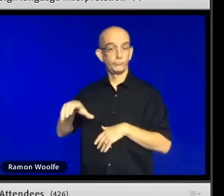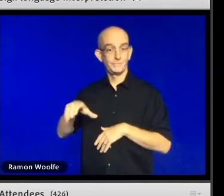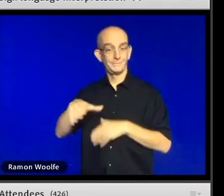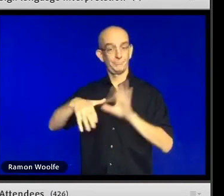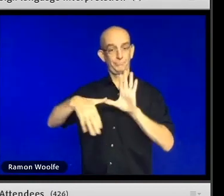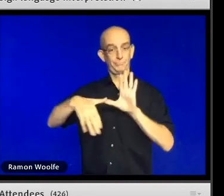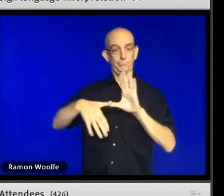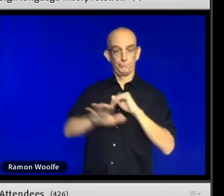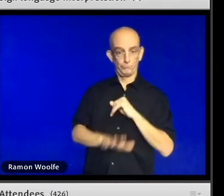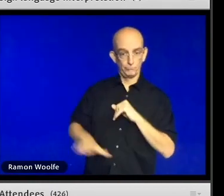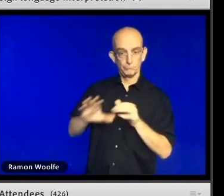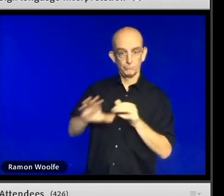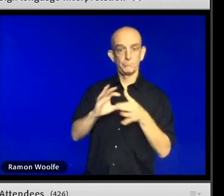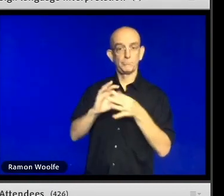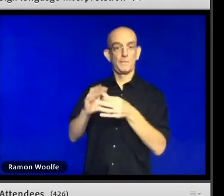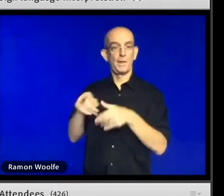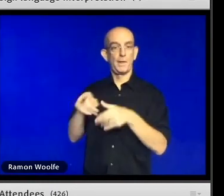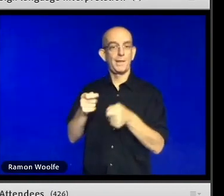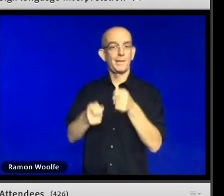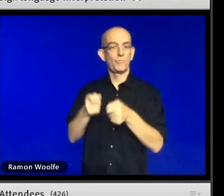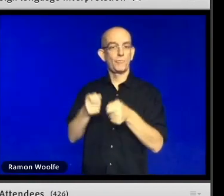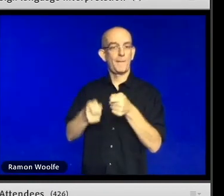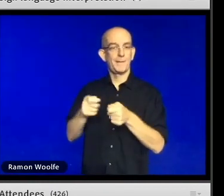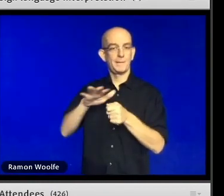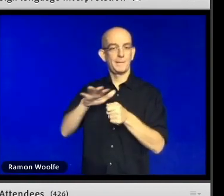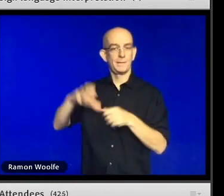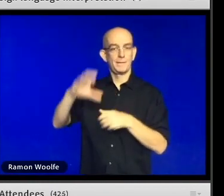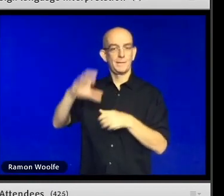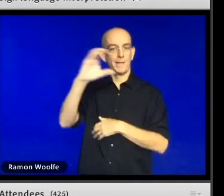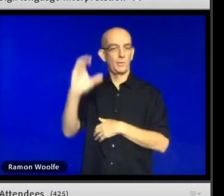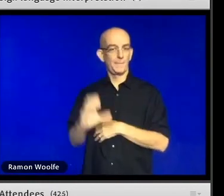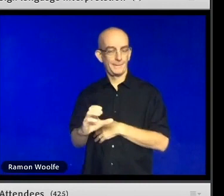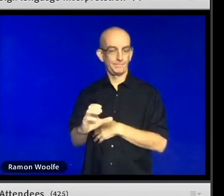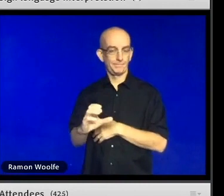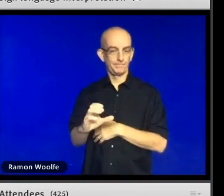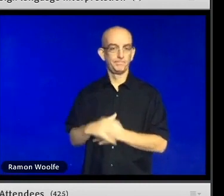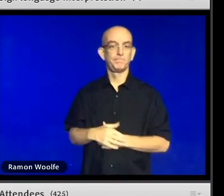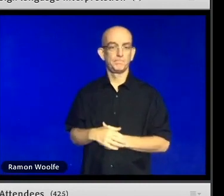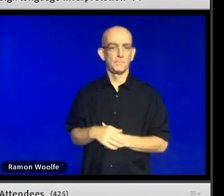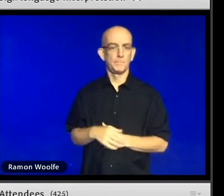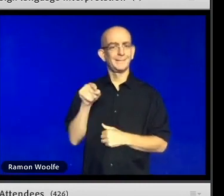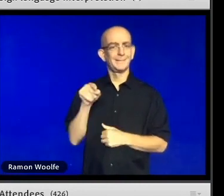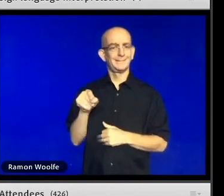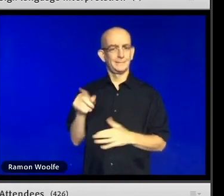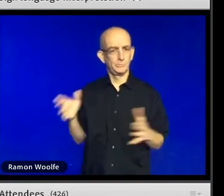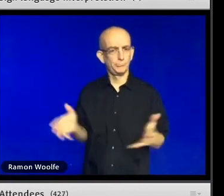the precision of these persons in these assessments. Well, we also have the humanitarian actors